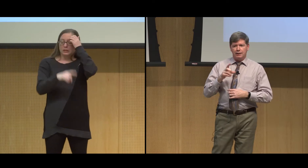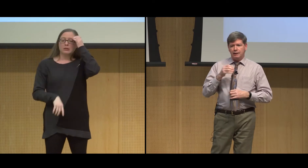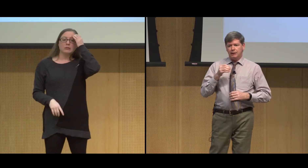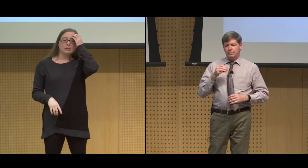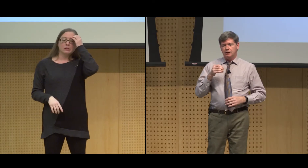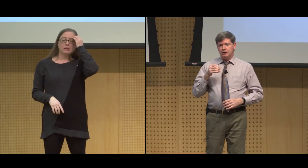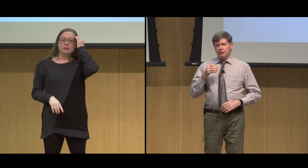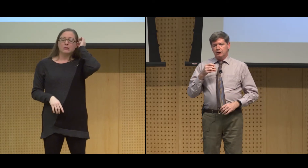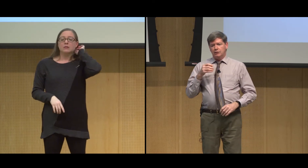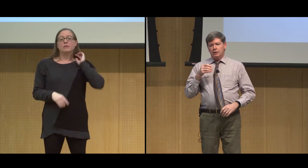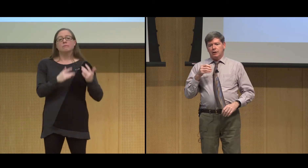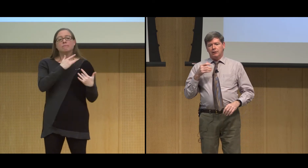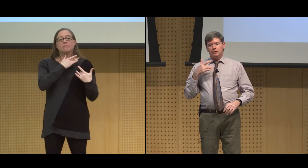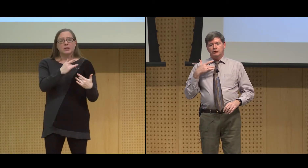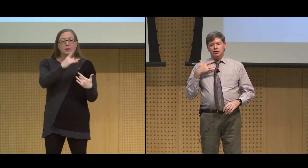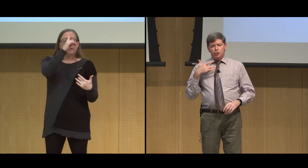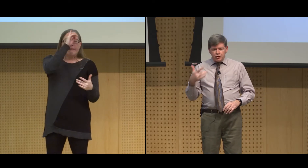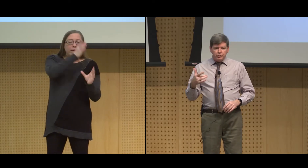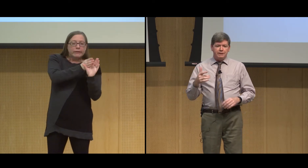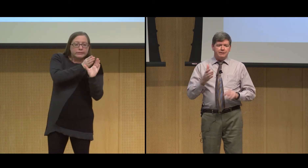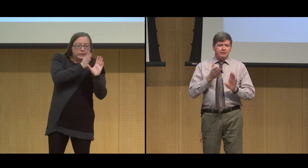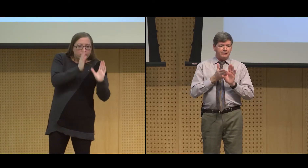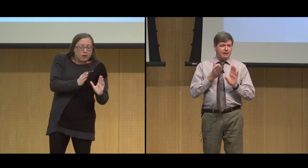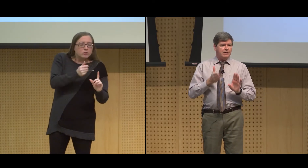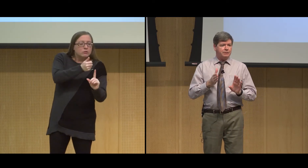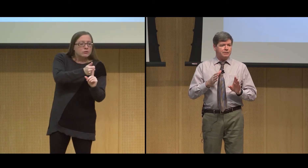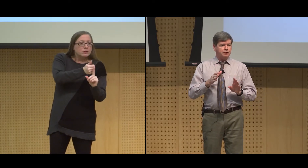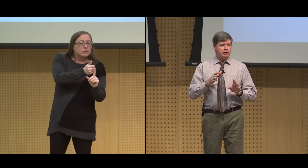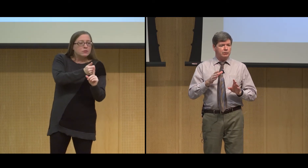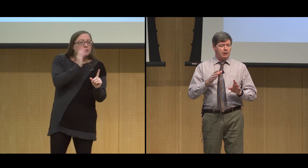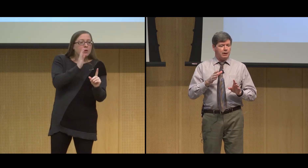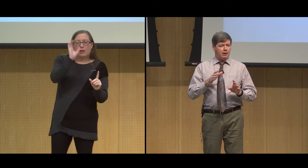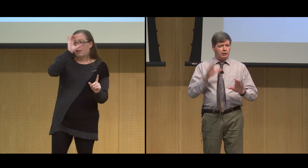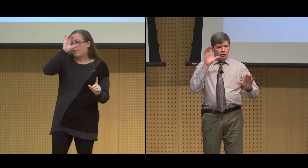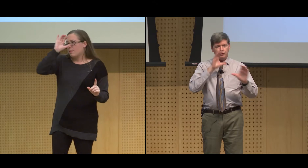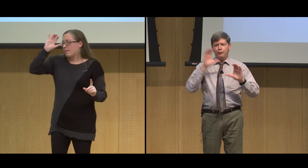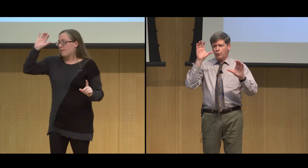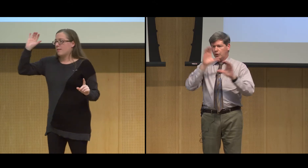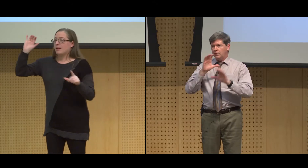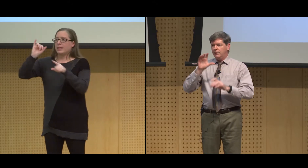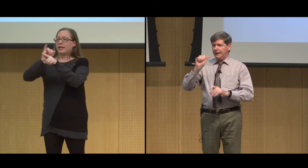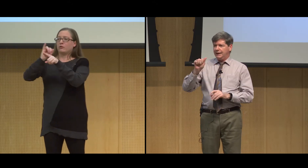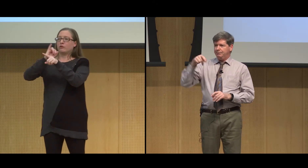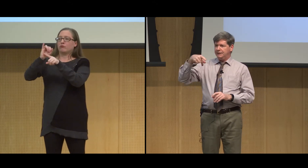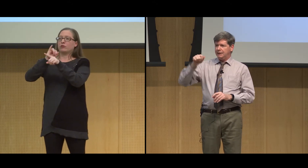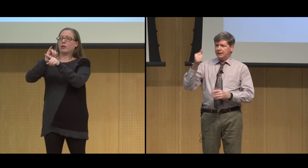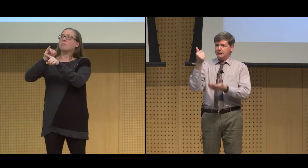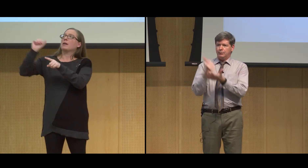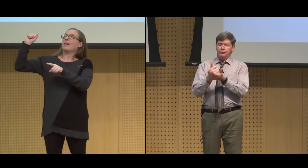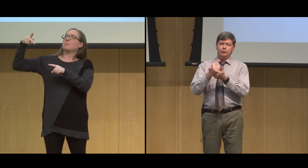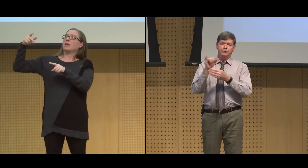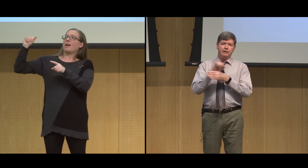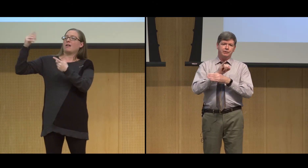Uh, and usually a psychologist will look for APA-approved